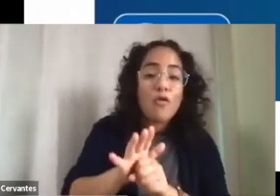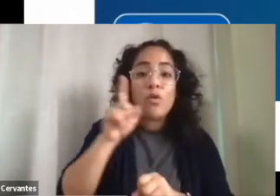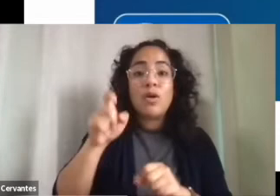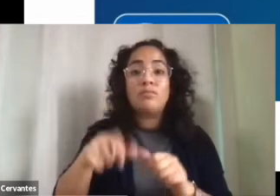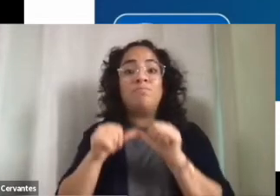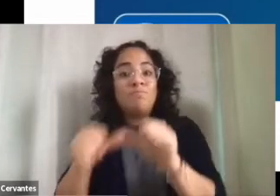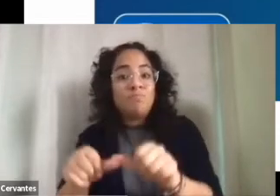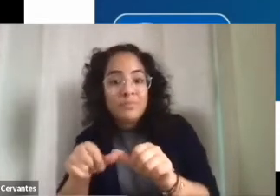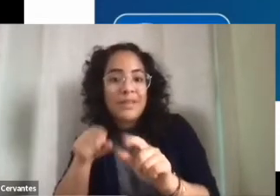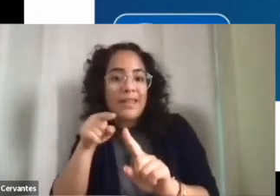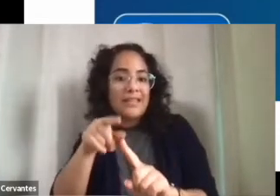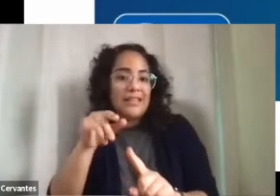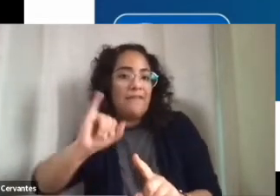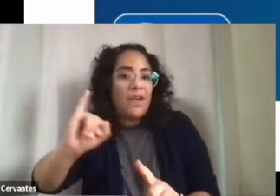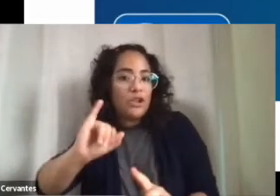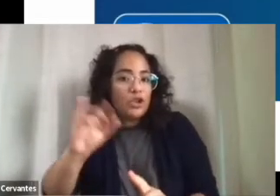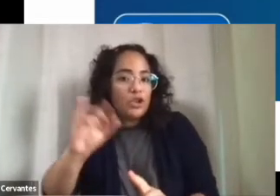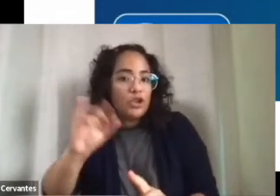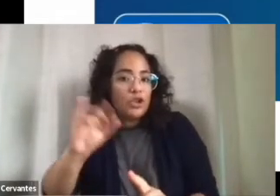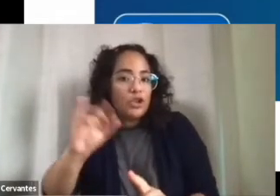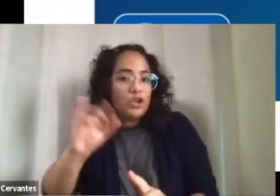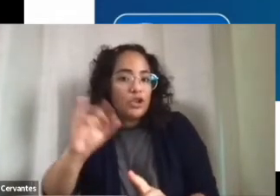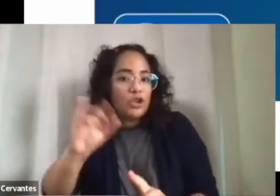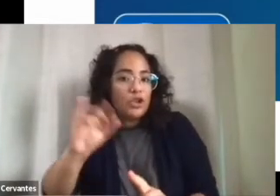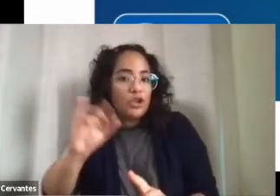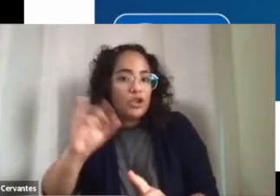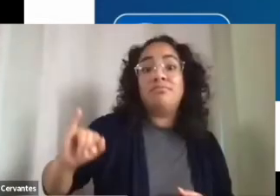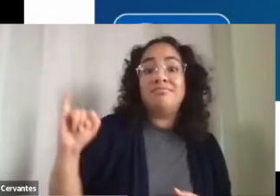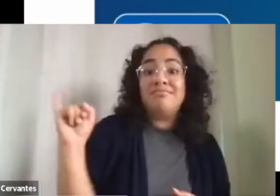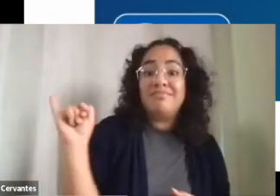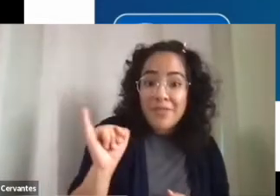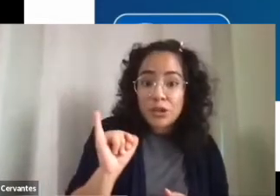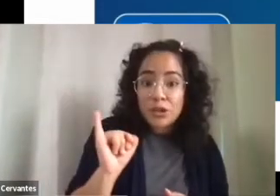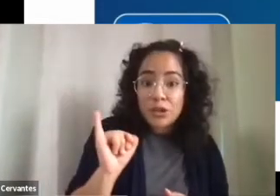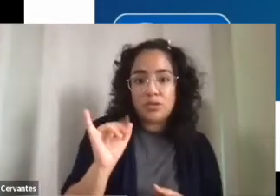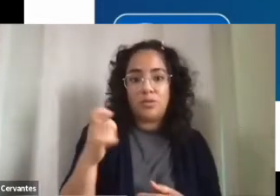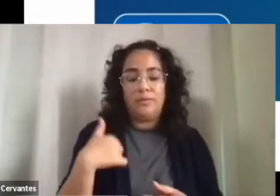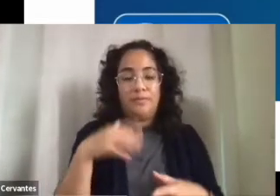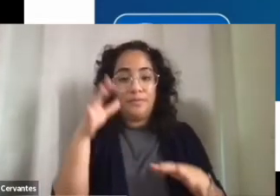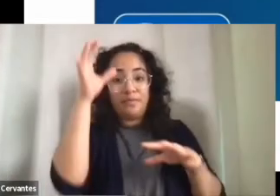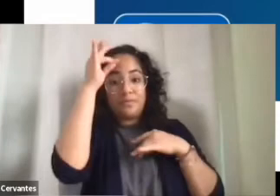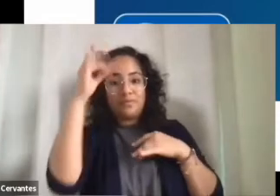like for many infections that we encounter there end up being unanticipated sequelae. And